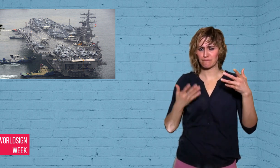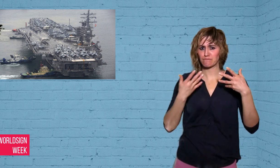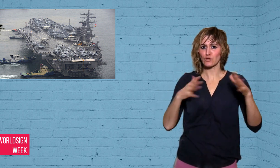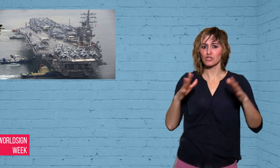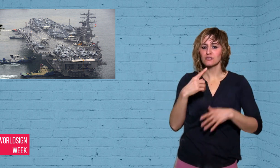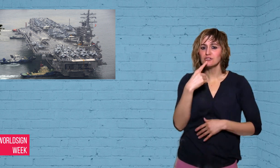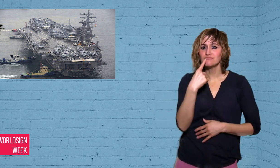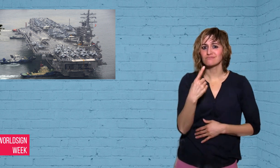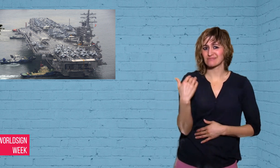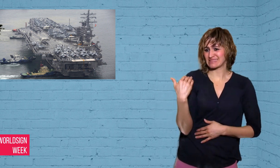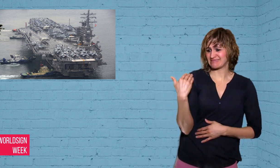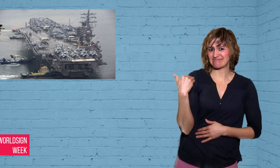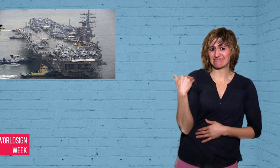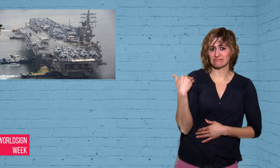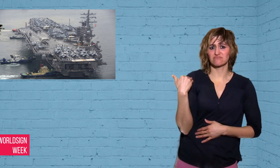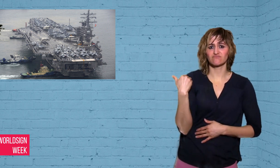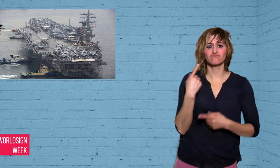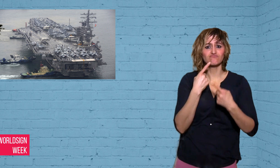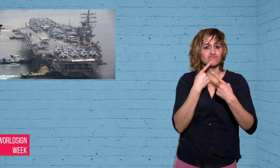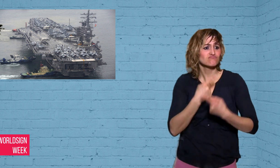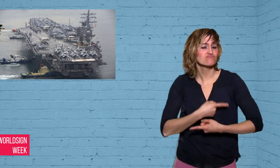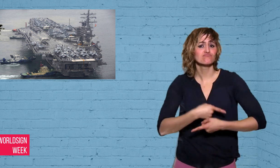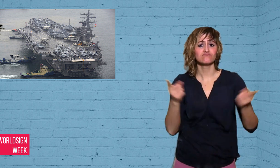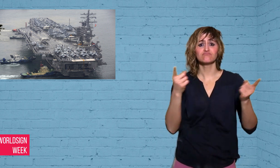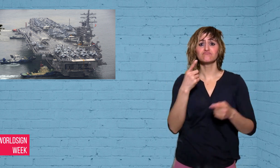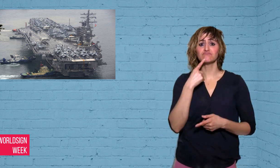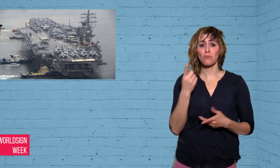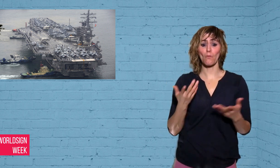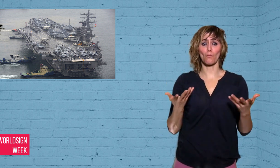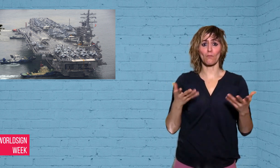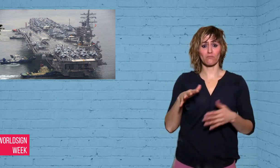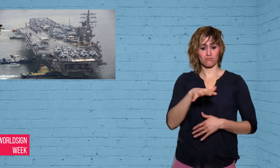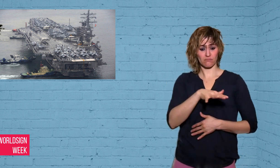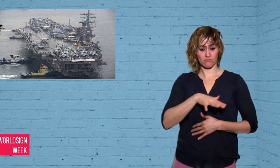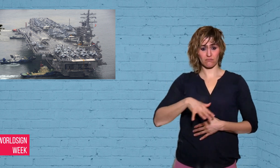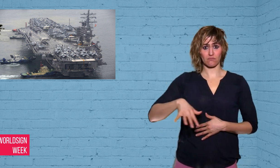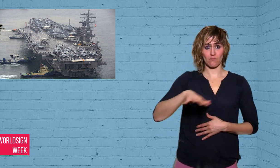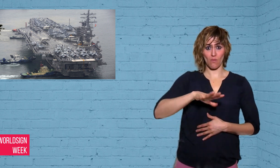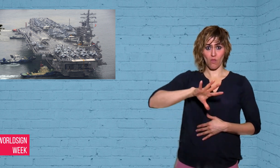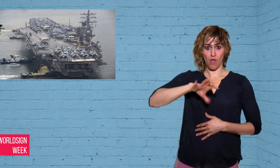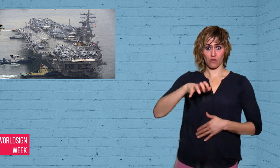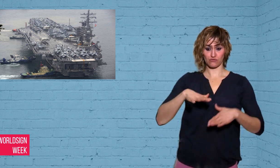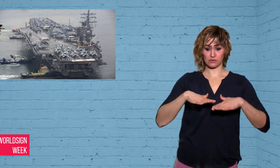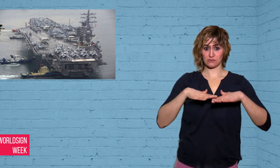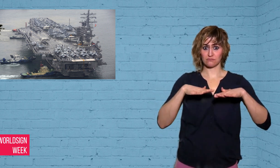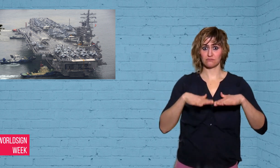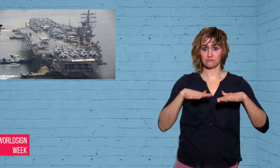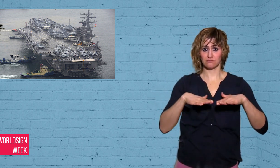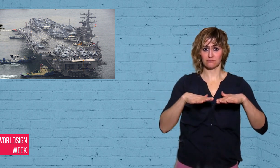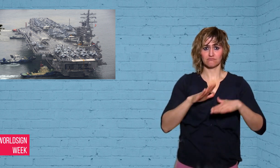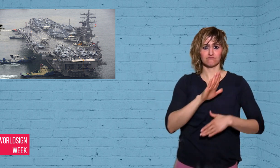can test-launch an intercontinental